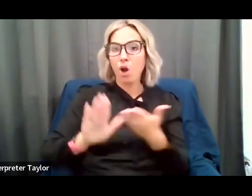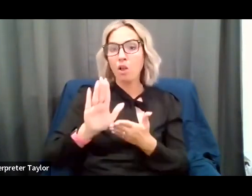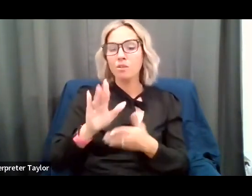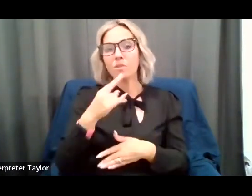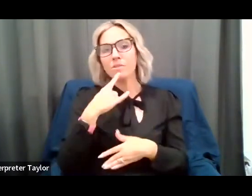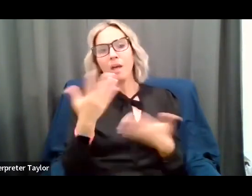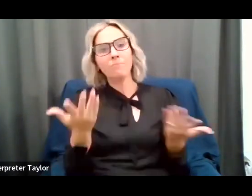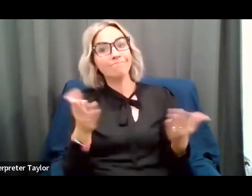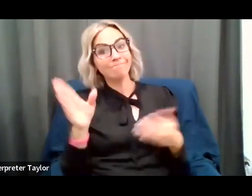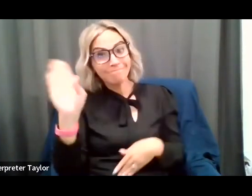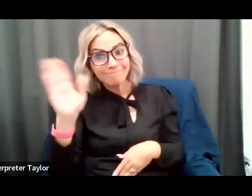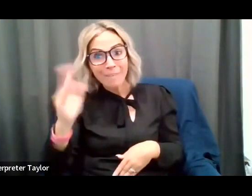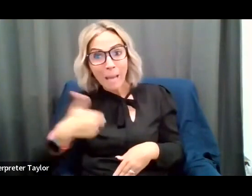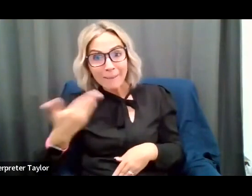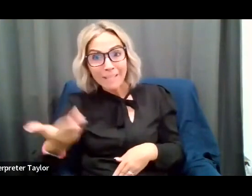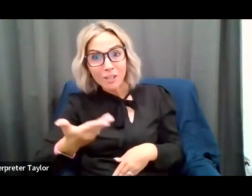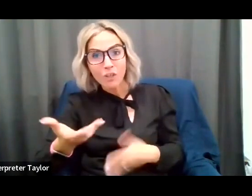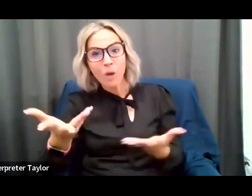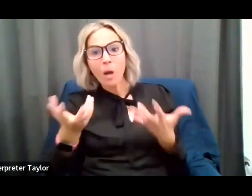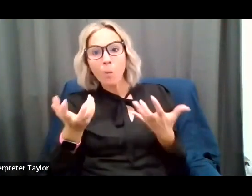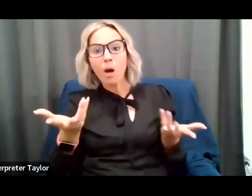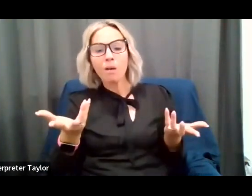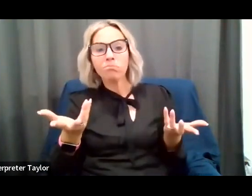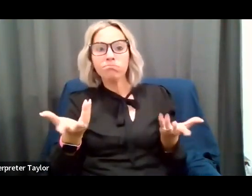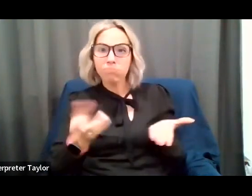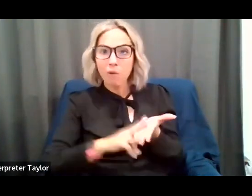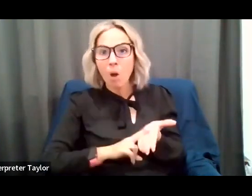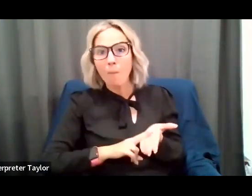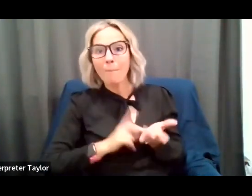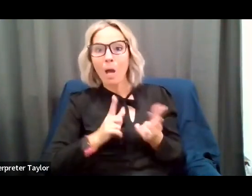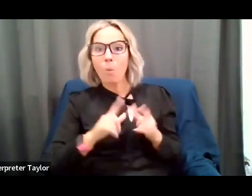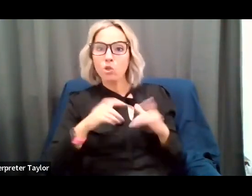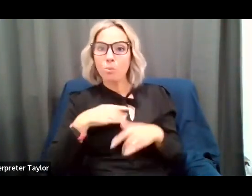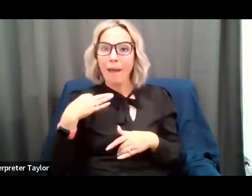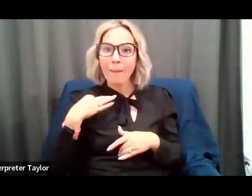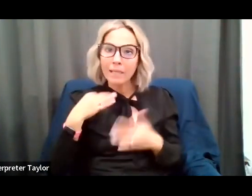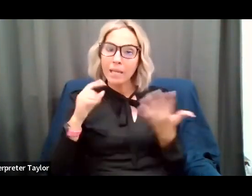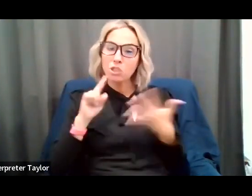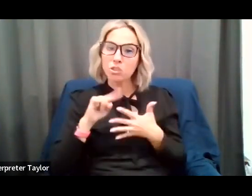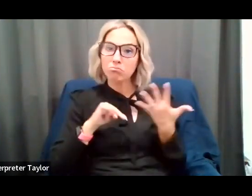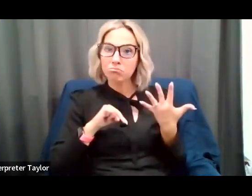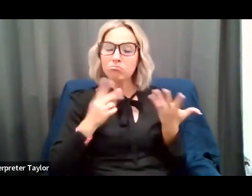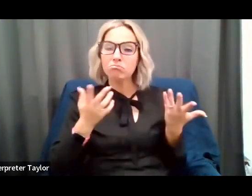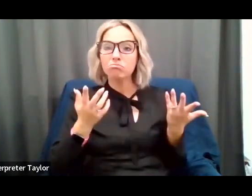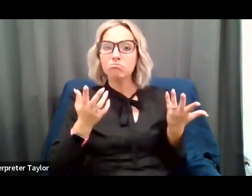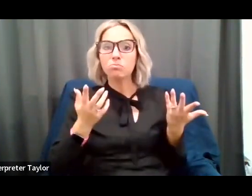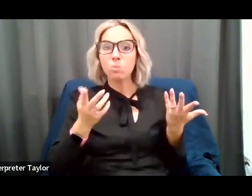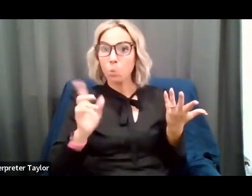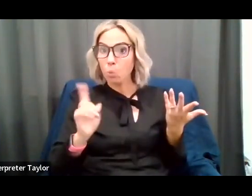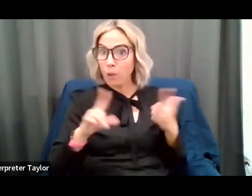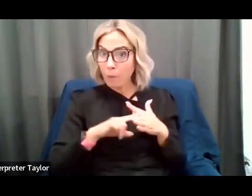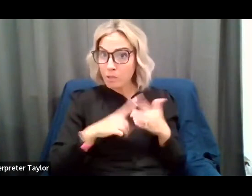"Hi, I'm here and I want to get enrolled. I want to do my application. Where do I start?" So they really